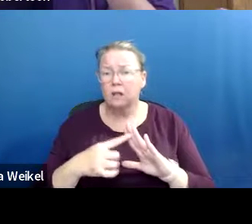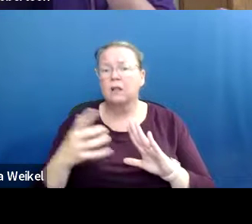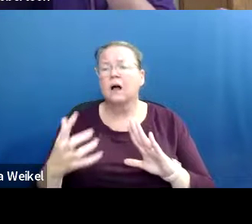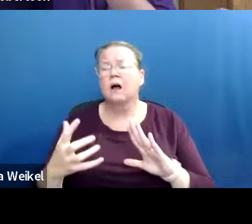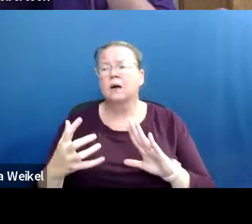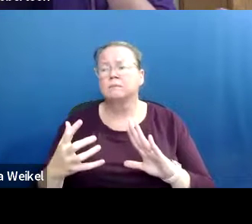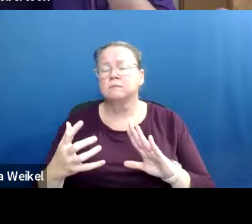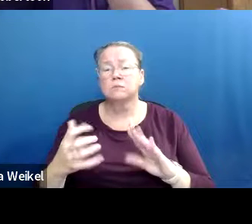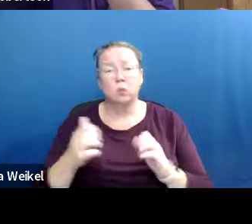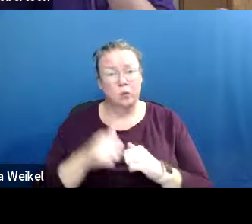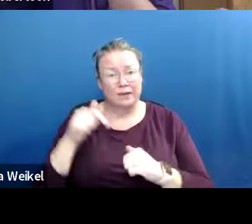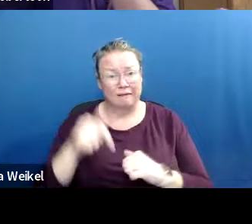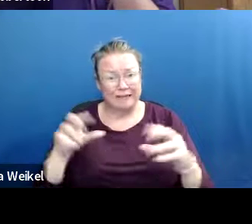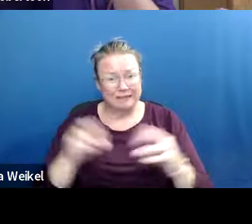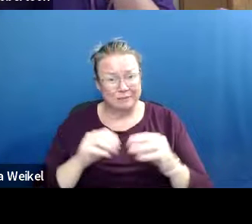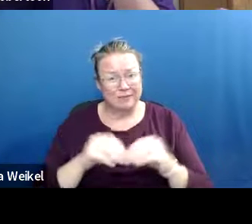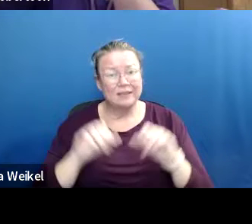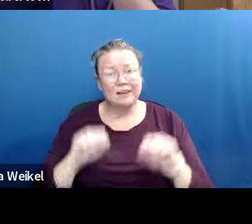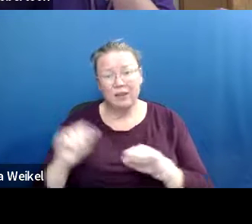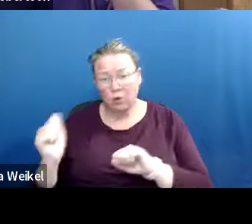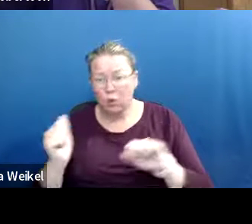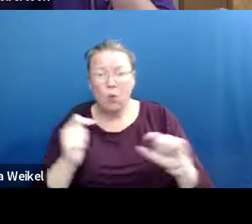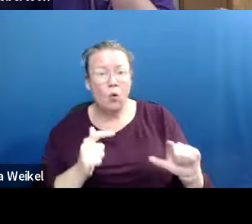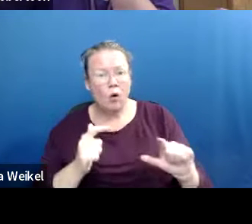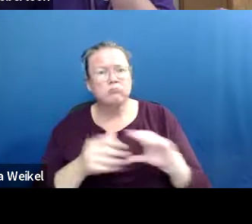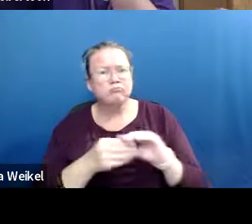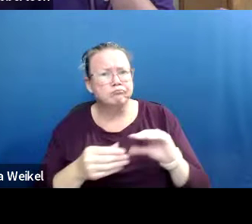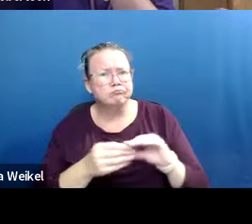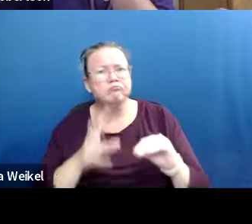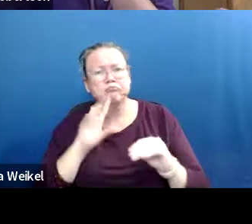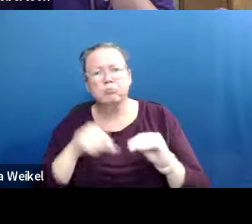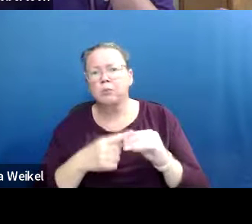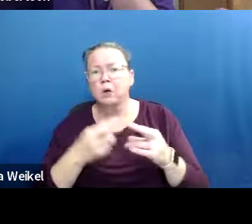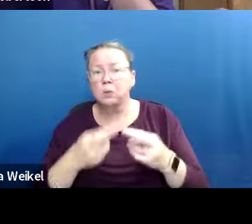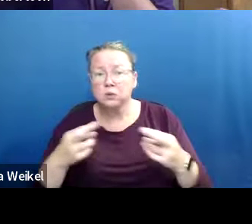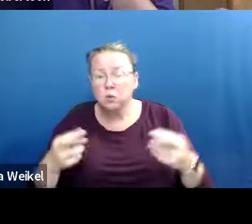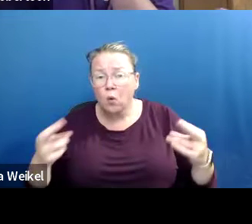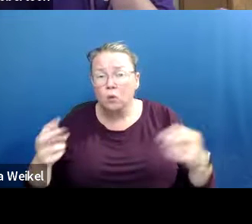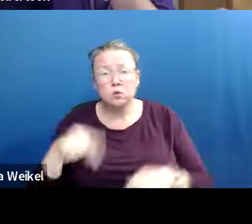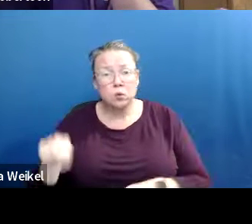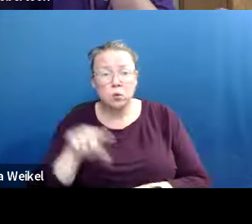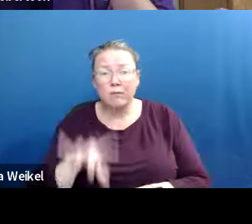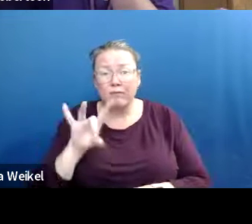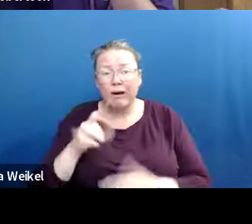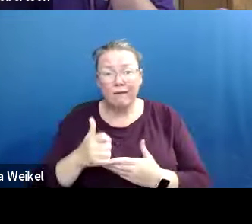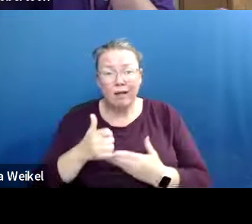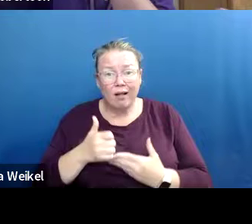Harm (He/Him): with this meeting we can all share and talk about resources that you guys find helpful at your centers